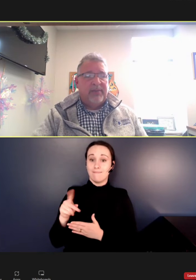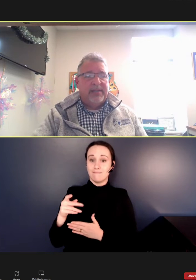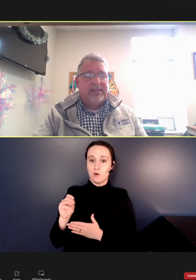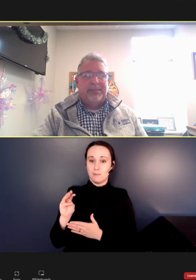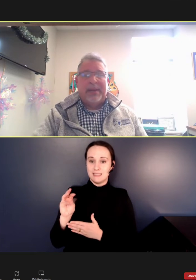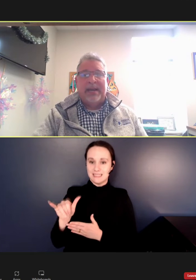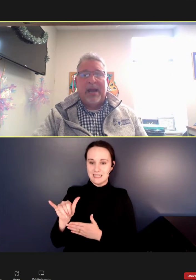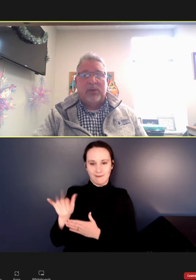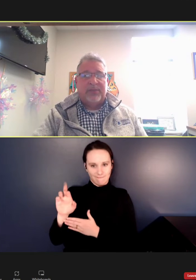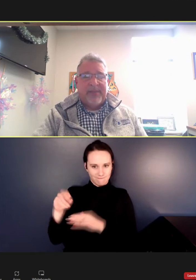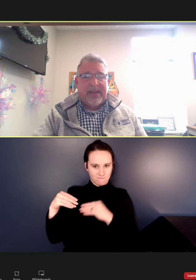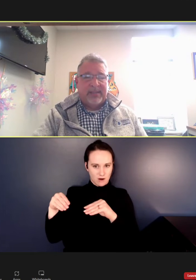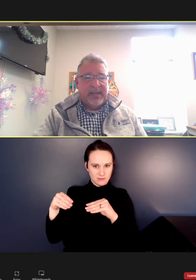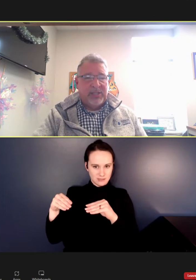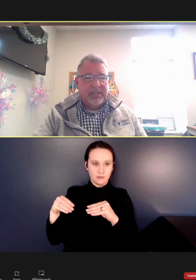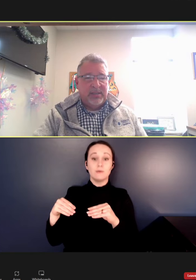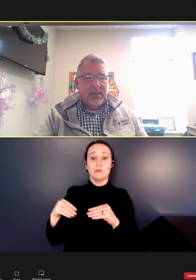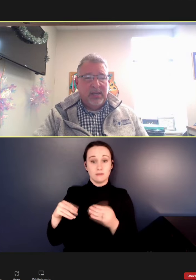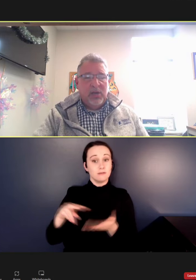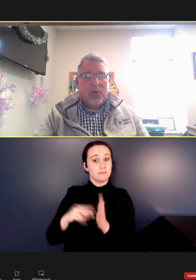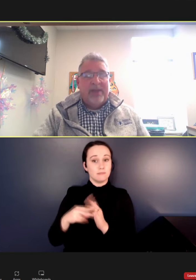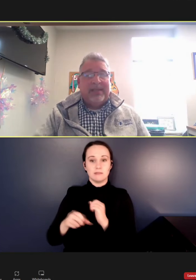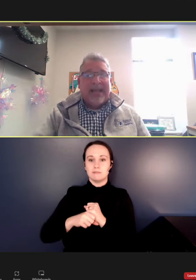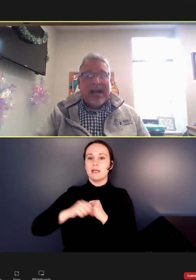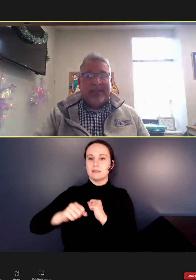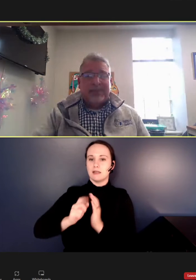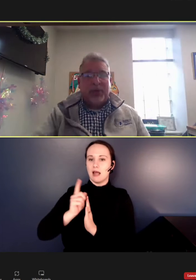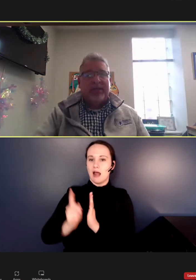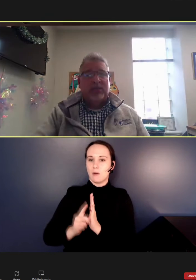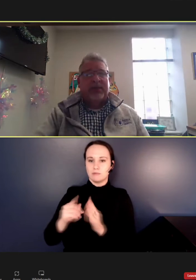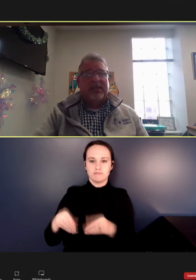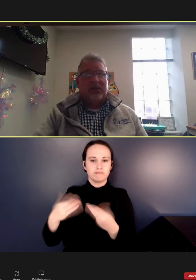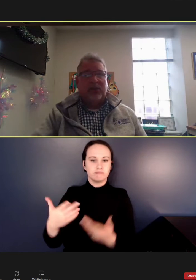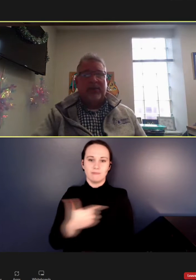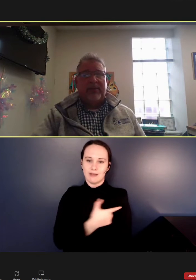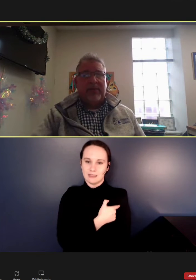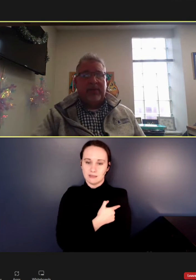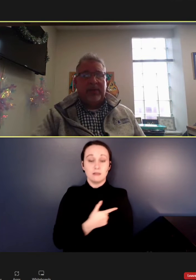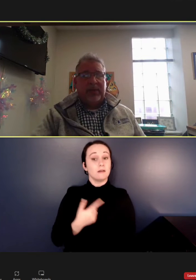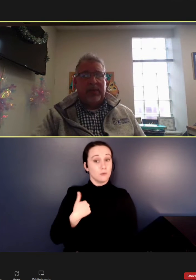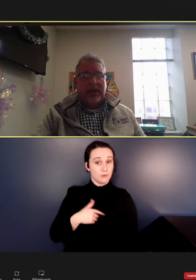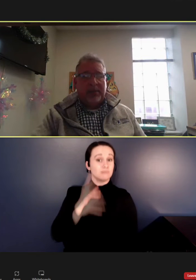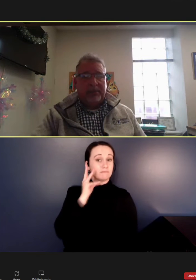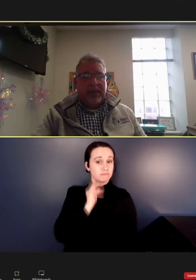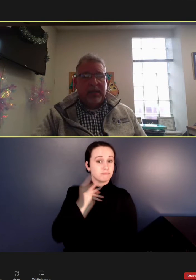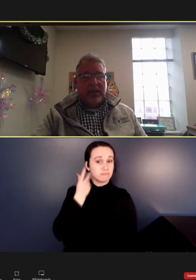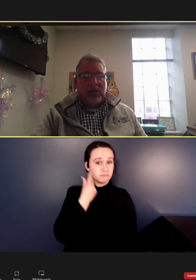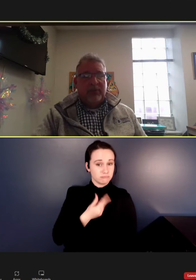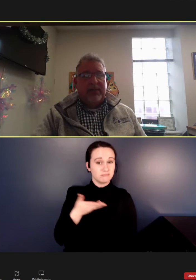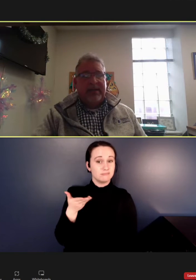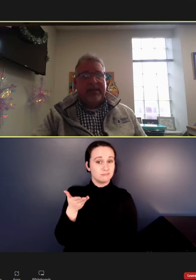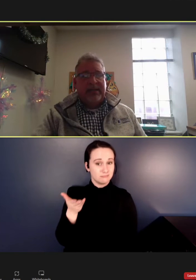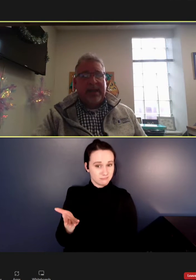provides expanded hours for vaccinations. We have a lot of experience with this through the COVID-19